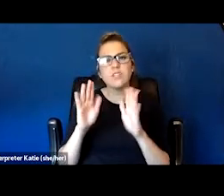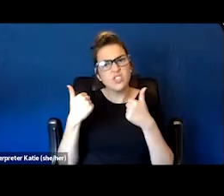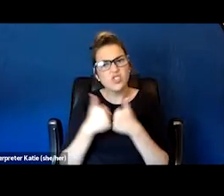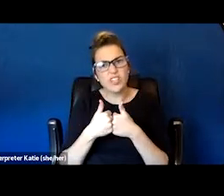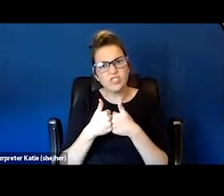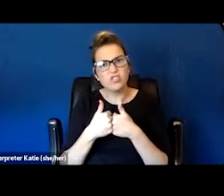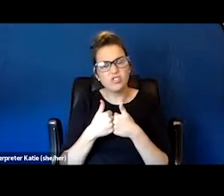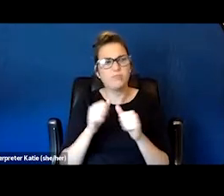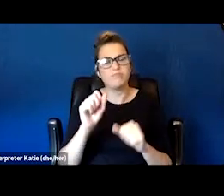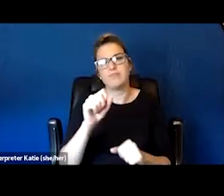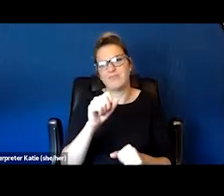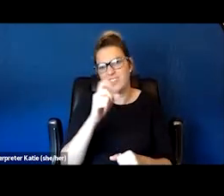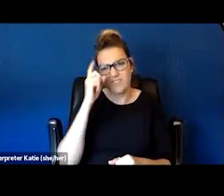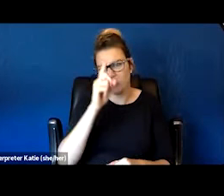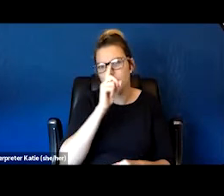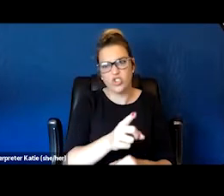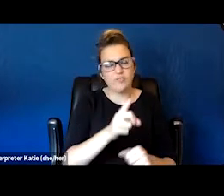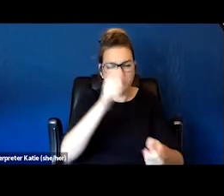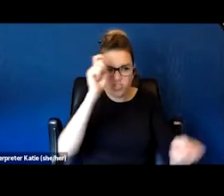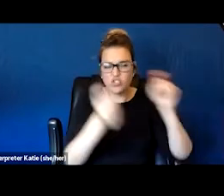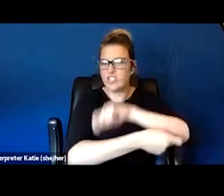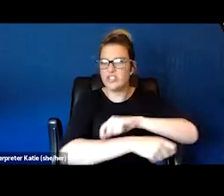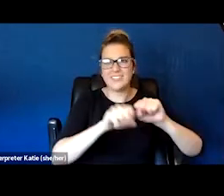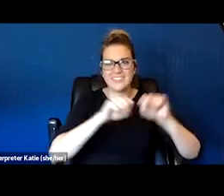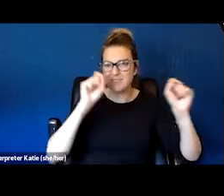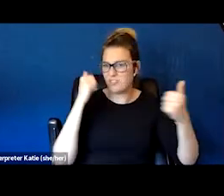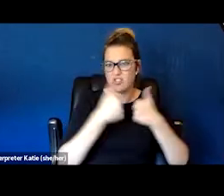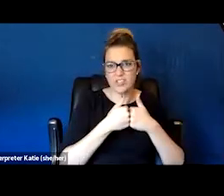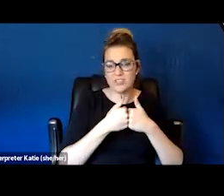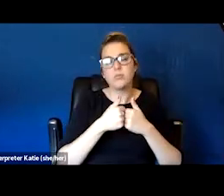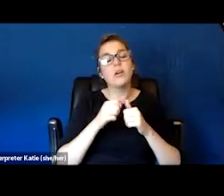as any system restructuring is, but was a really great opportunity to rethink